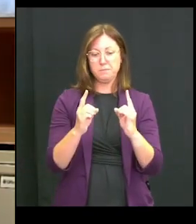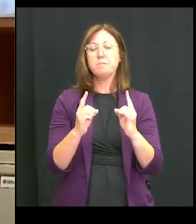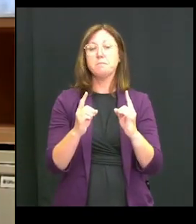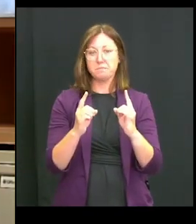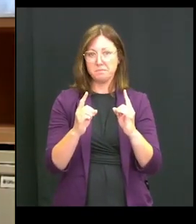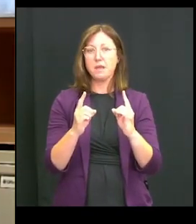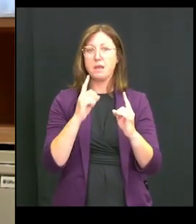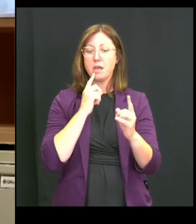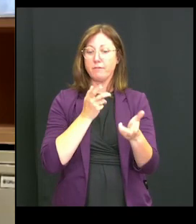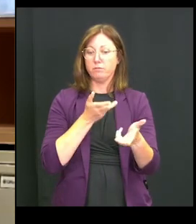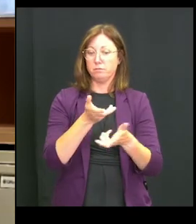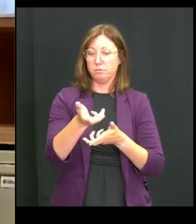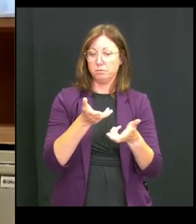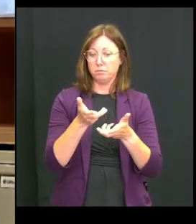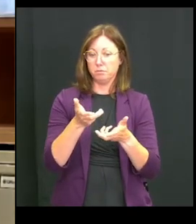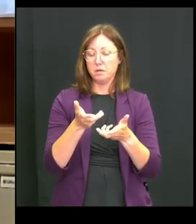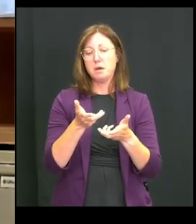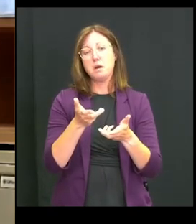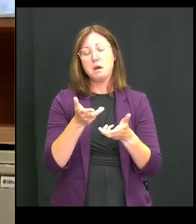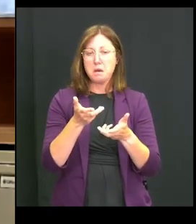make people like the other side a little bit more.